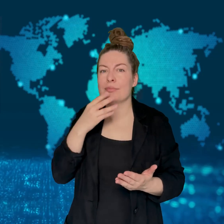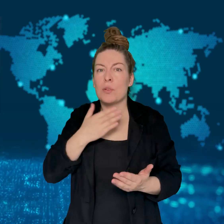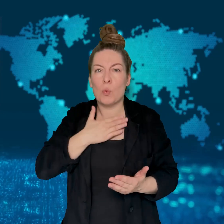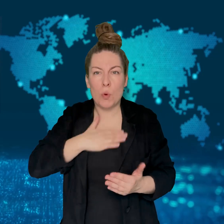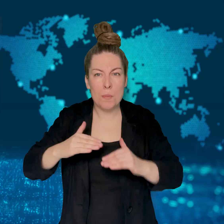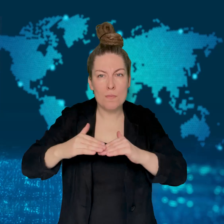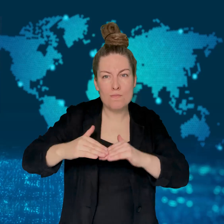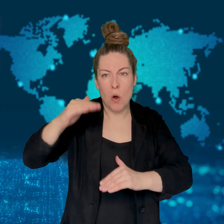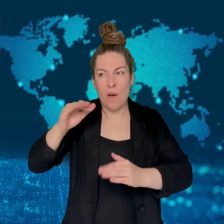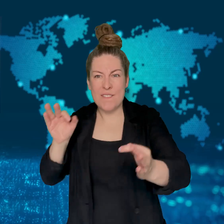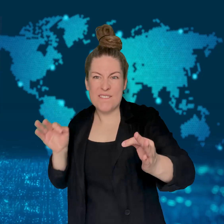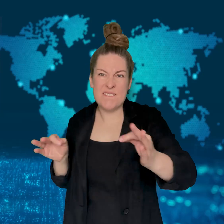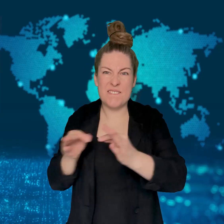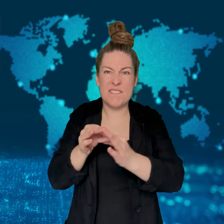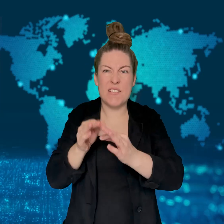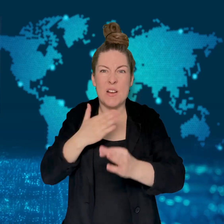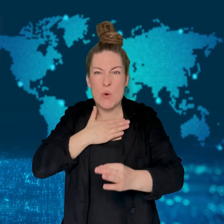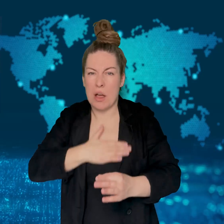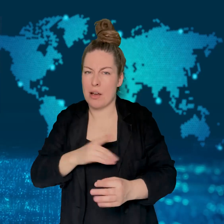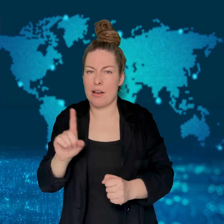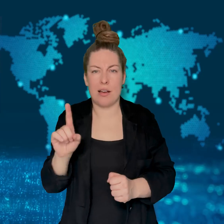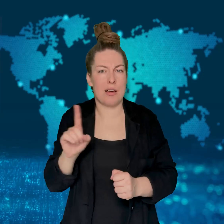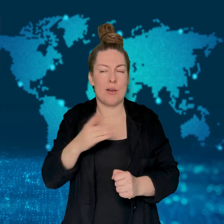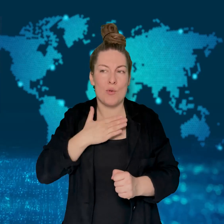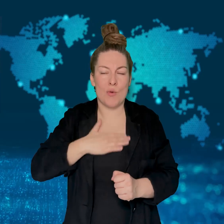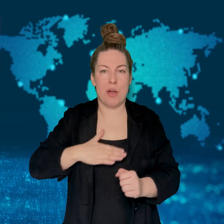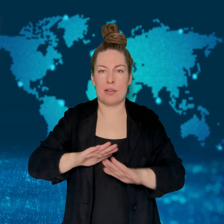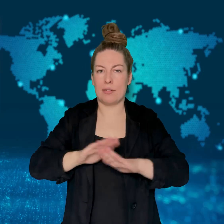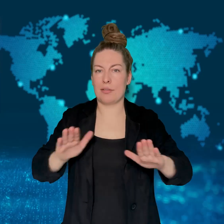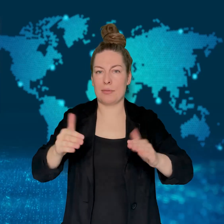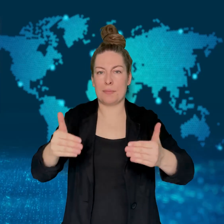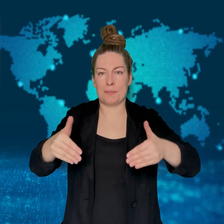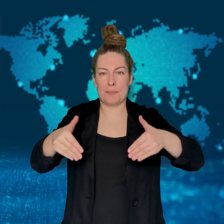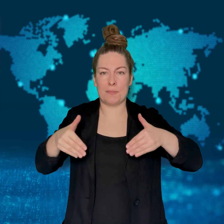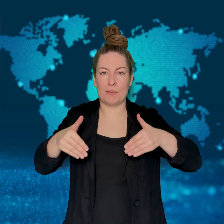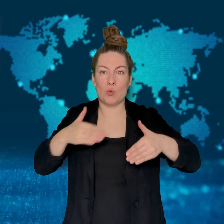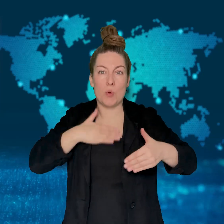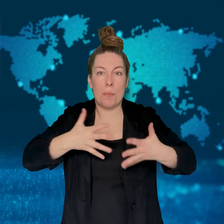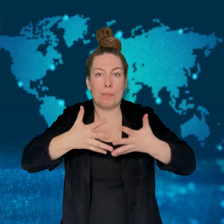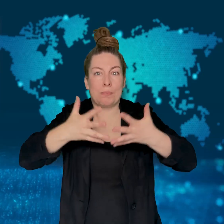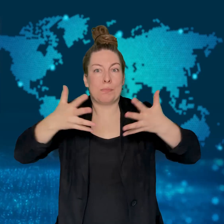Those nations hope an all- out war has been averted.